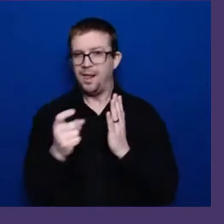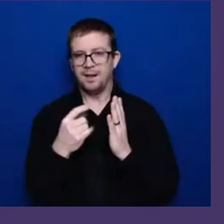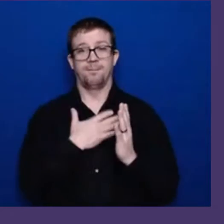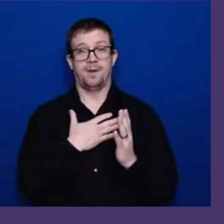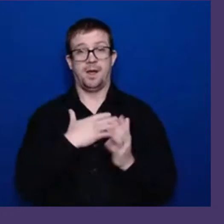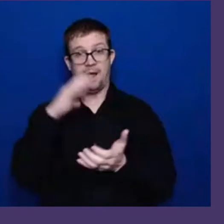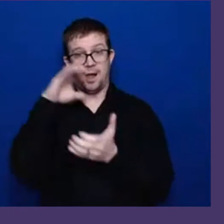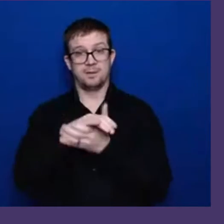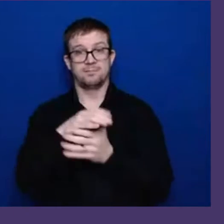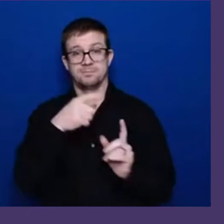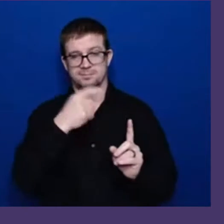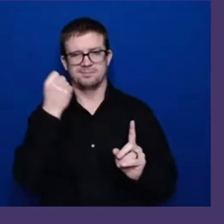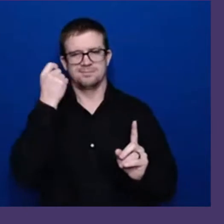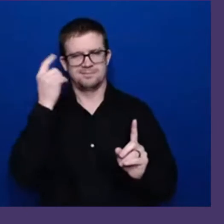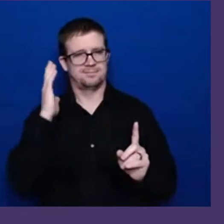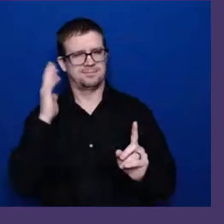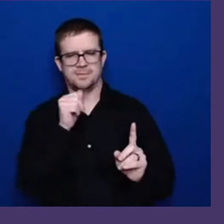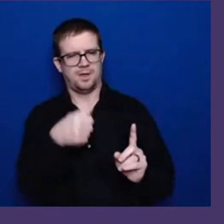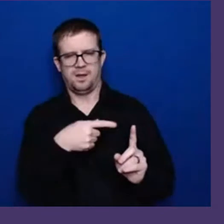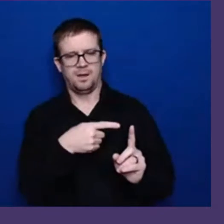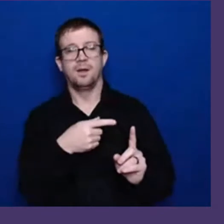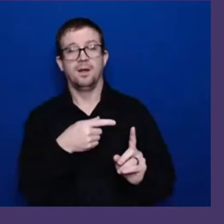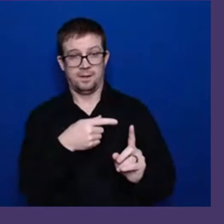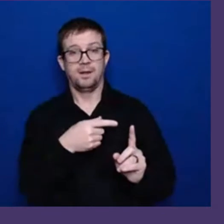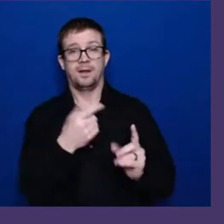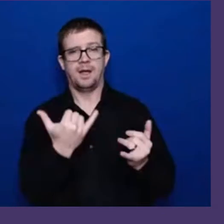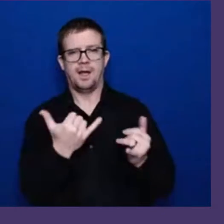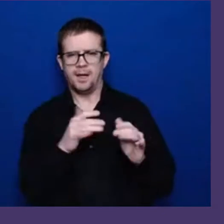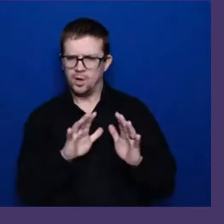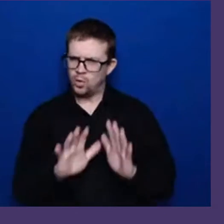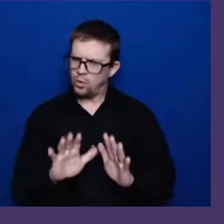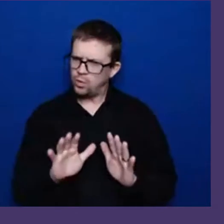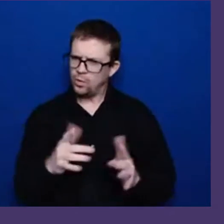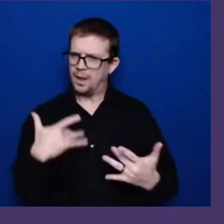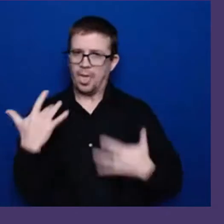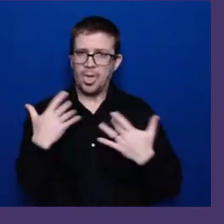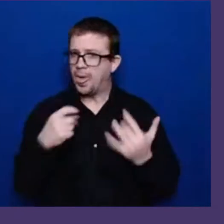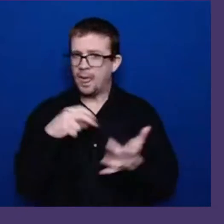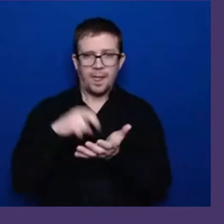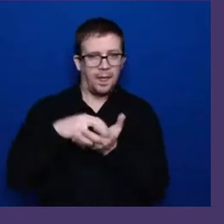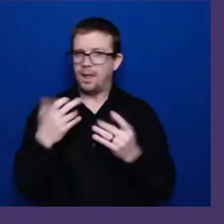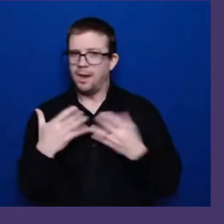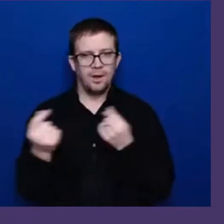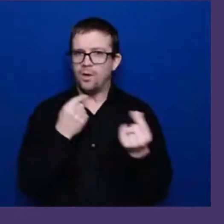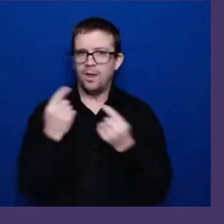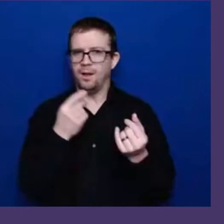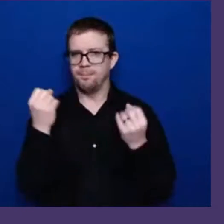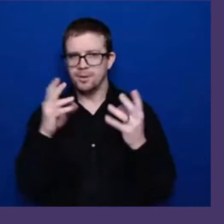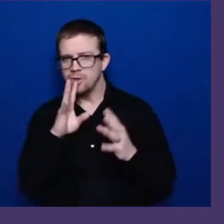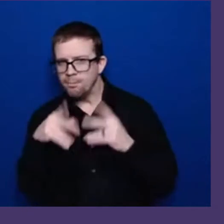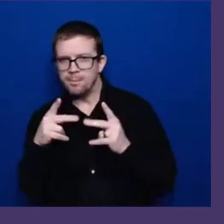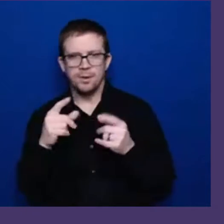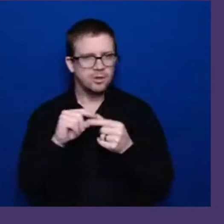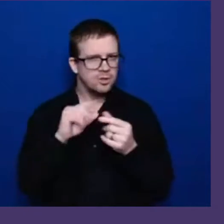excited to see people talking about the lived experience. It was magical. Magical. And it still is.